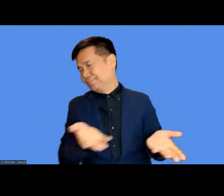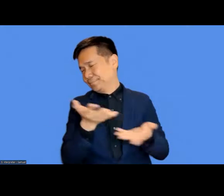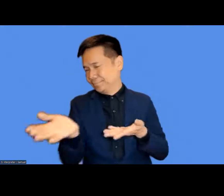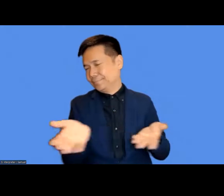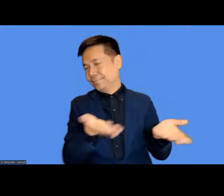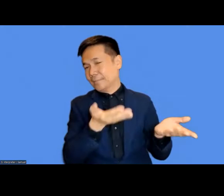with disabilities.